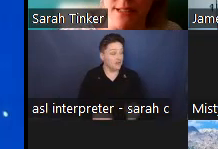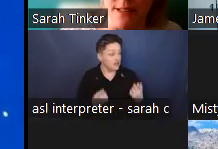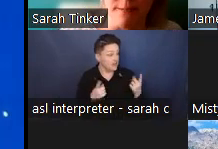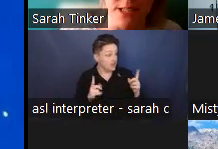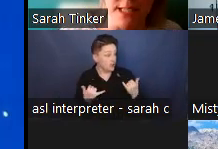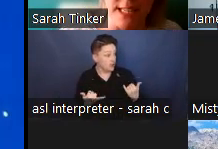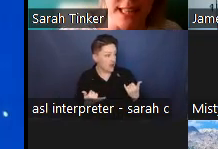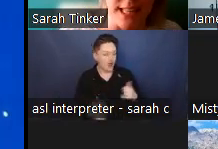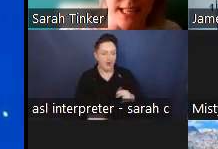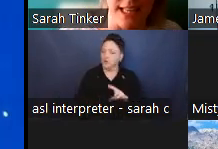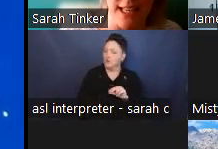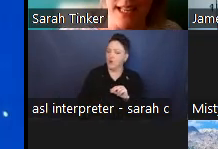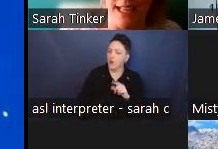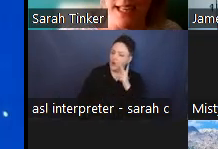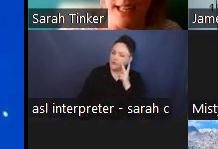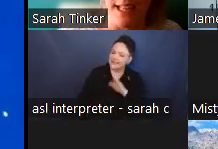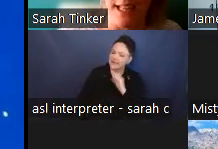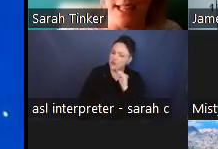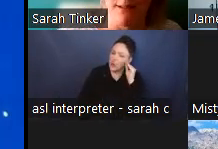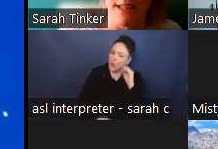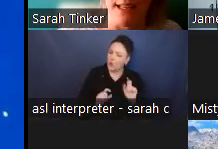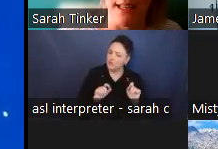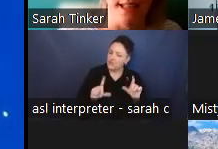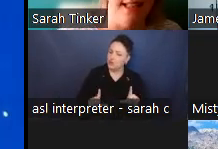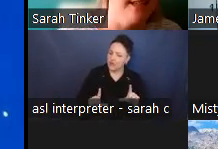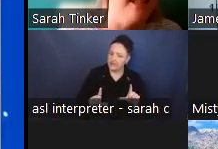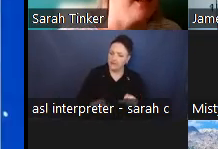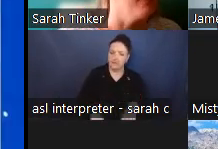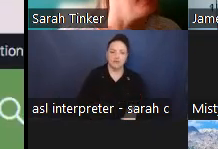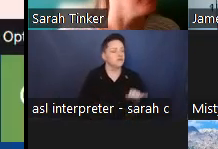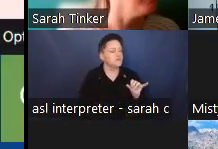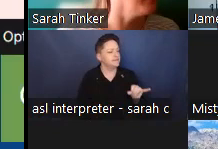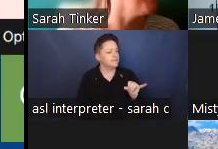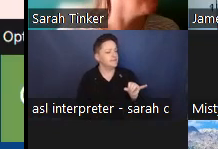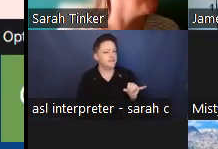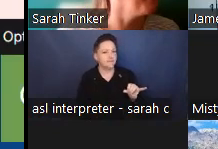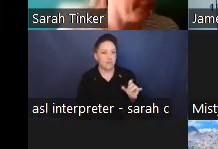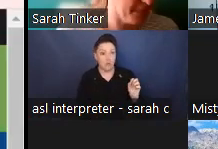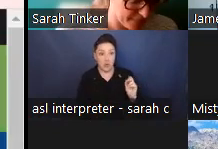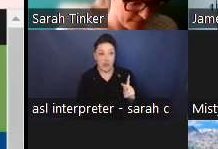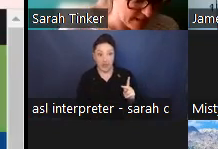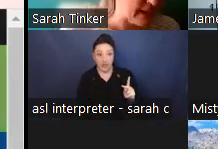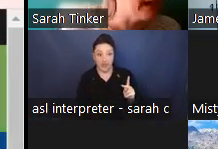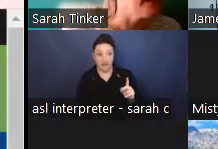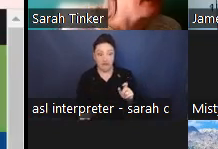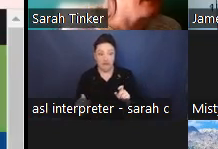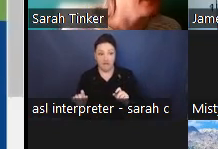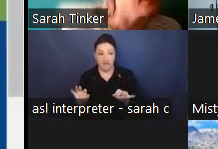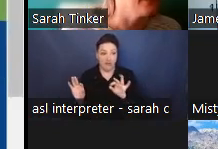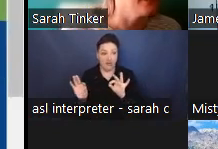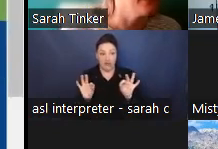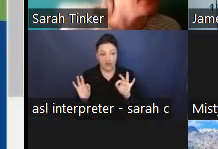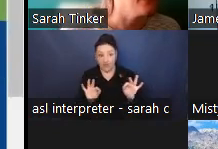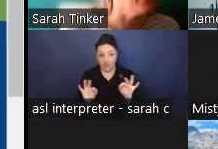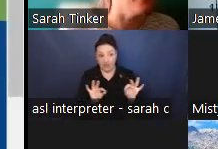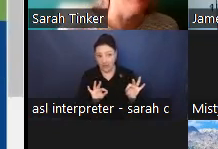Okay wait. Let me get this over here. Okay. All right.